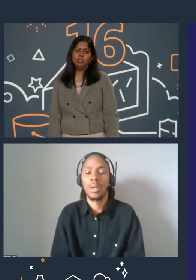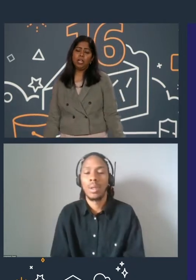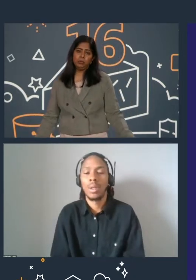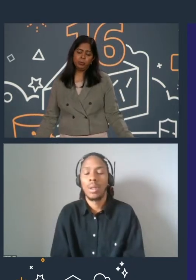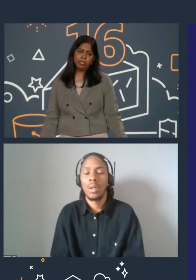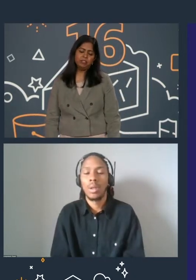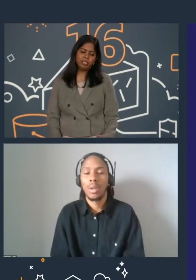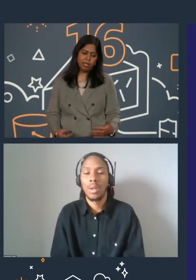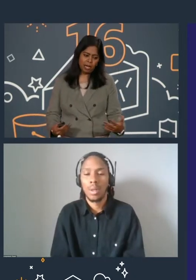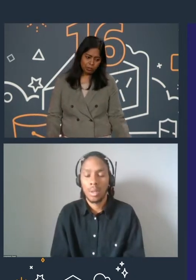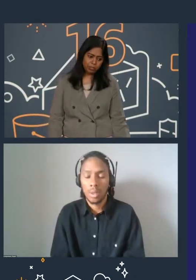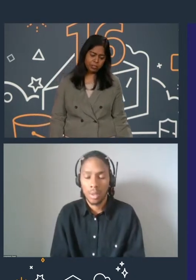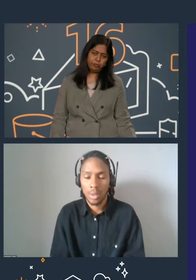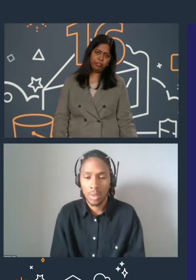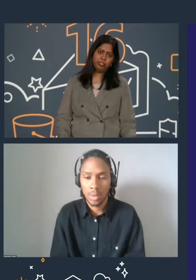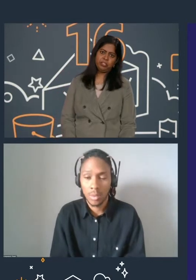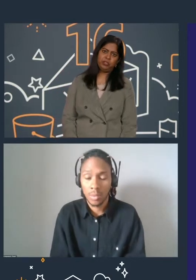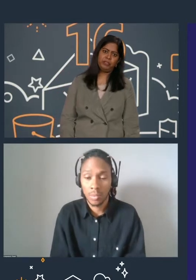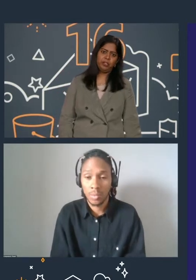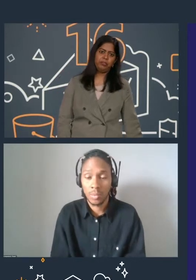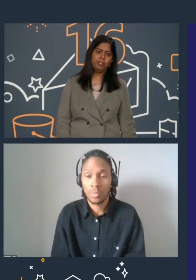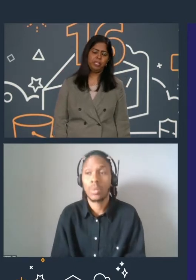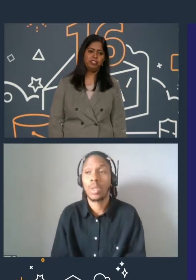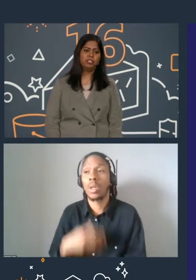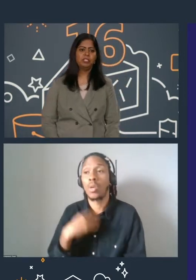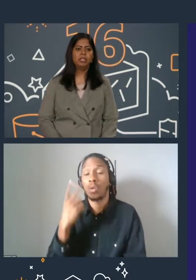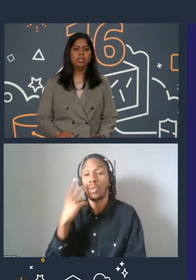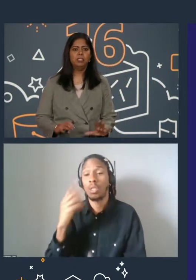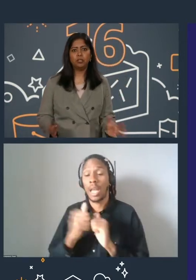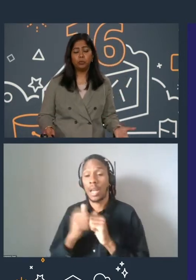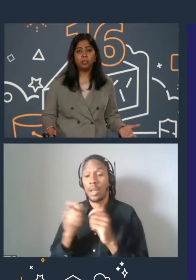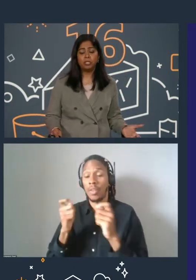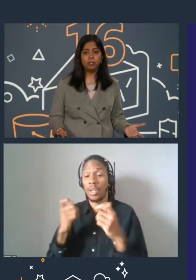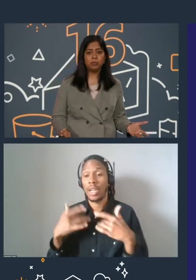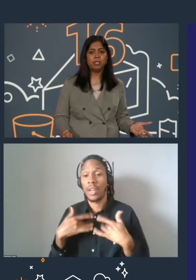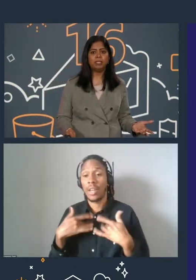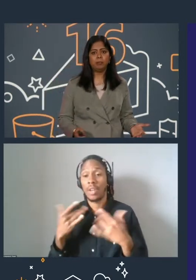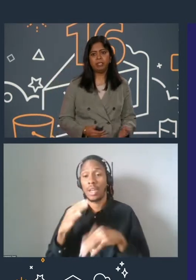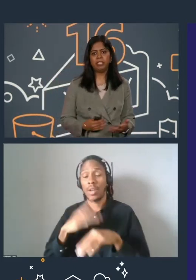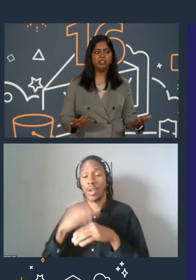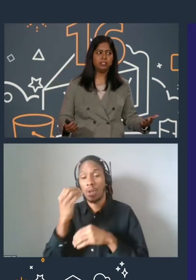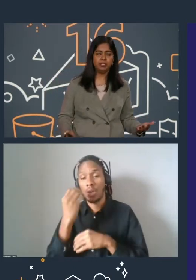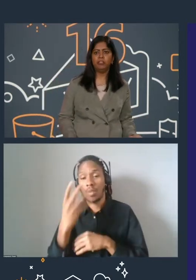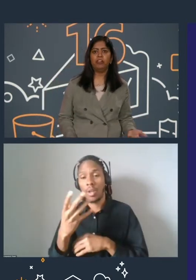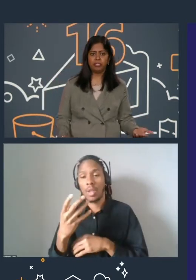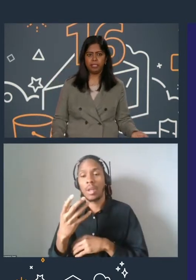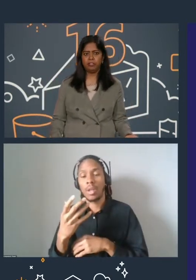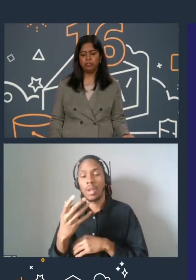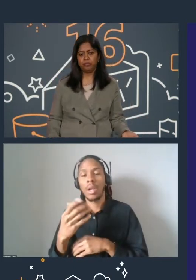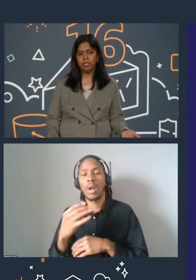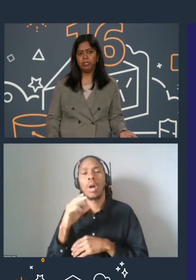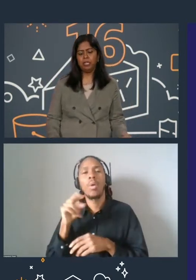So now that we have seen how to configure S3 event notifications, let's go over some serverless applications and their architectures, right?